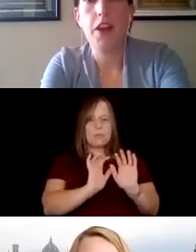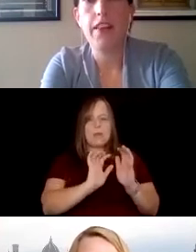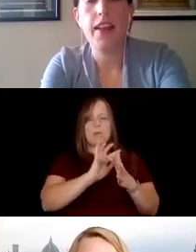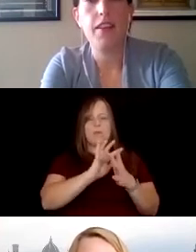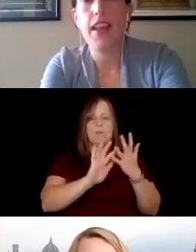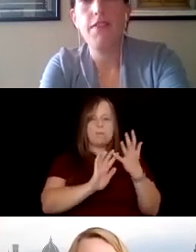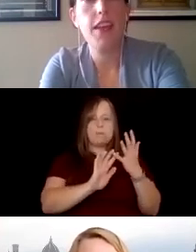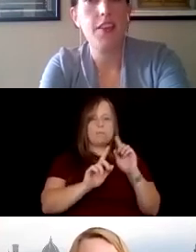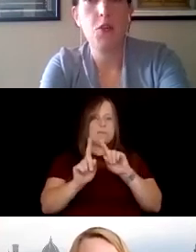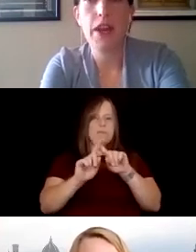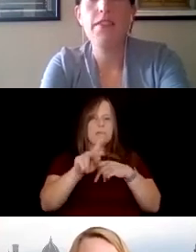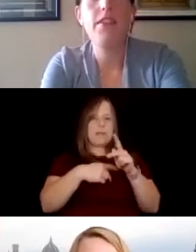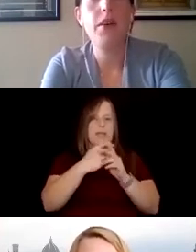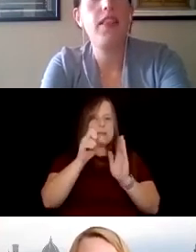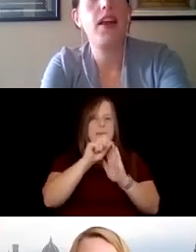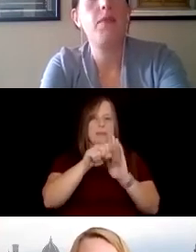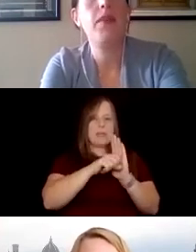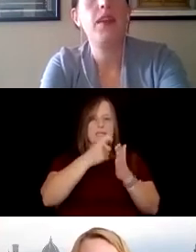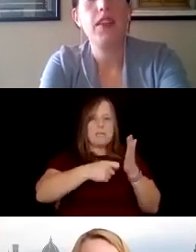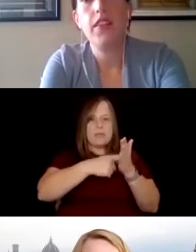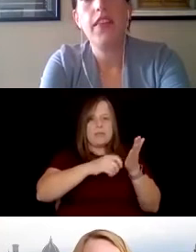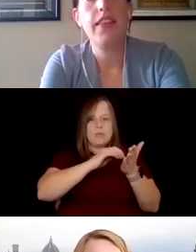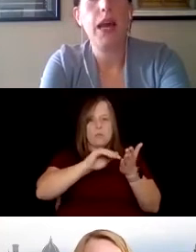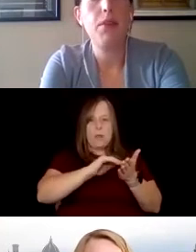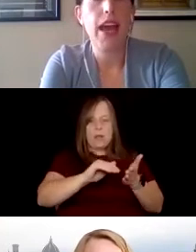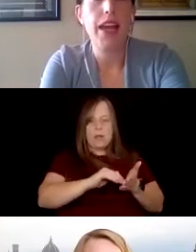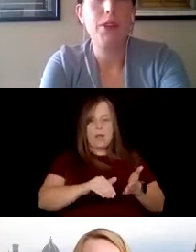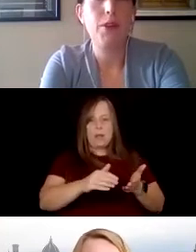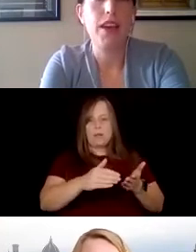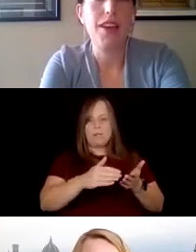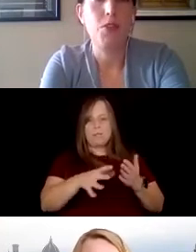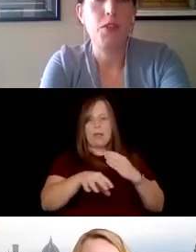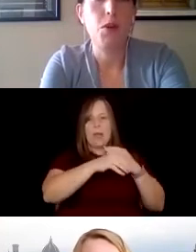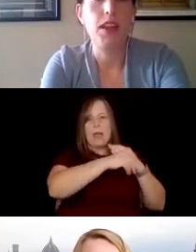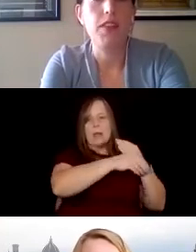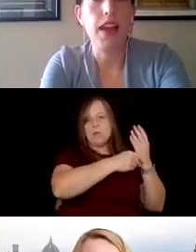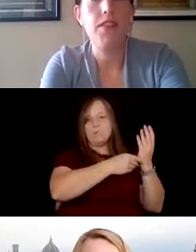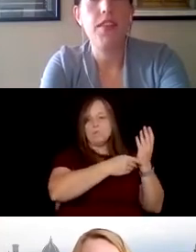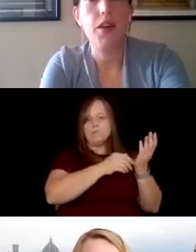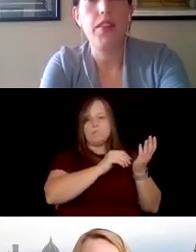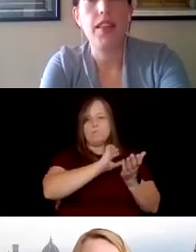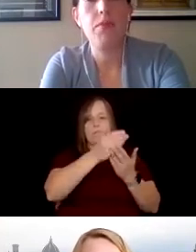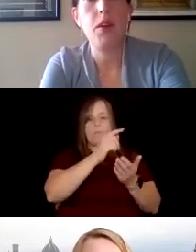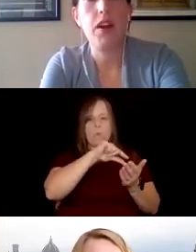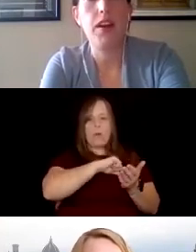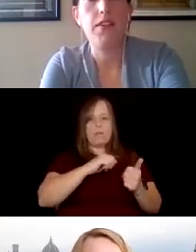various kinds of state fees are waived. So these things can absolutely add up to an improved quality of life. So this is something where